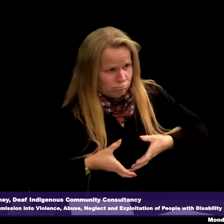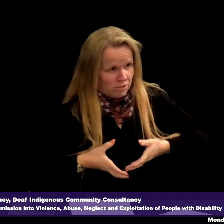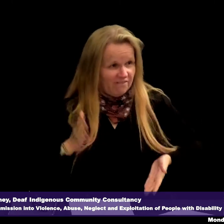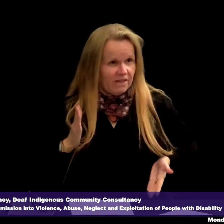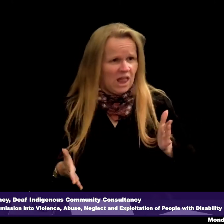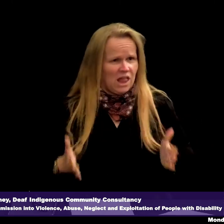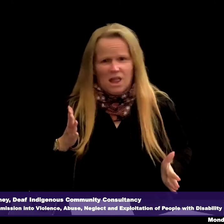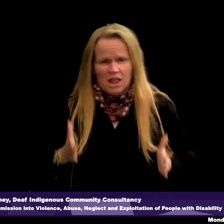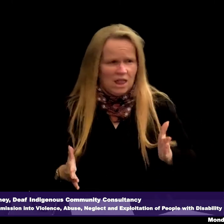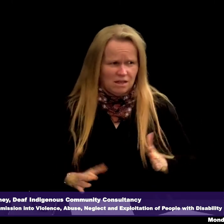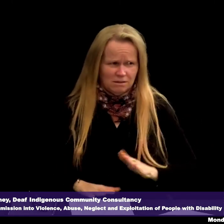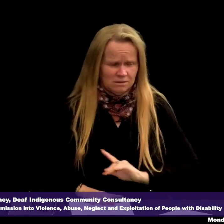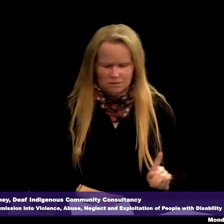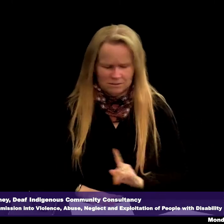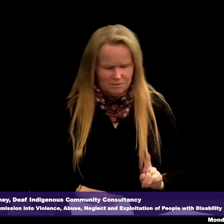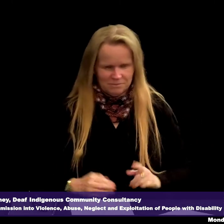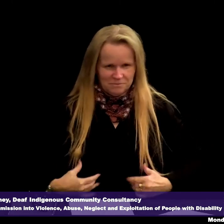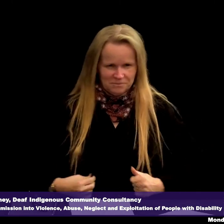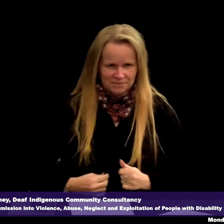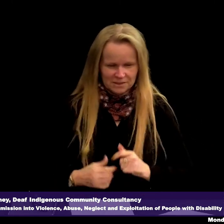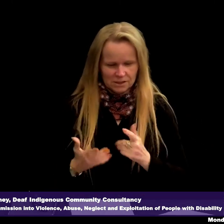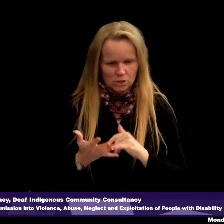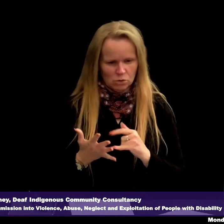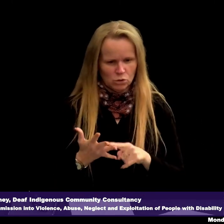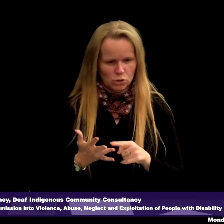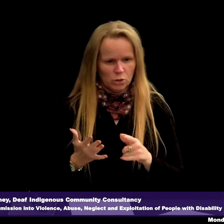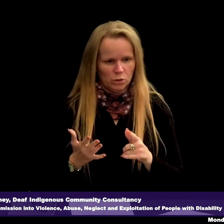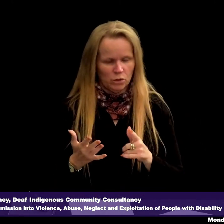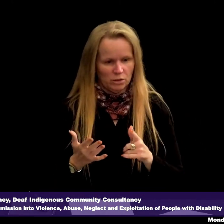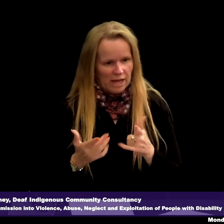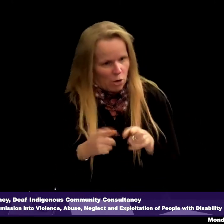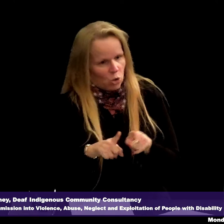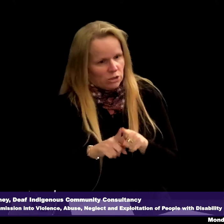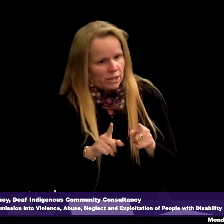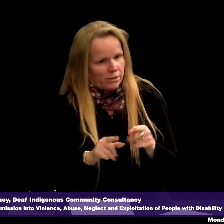The battery I had to wear on my chest was very weighty, and it wasn't very comfortable at all to try to move around.